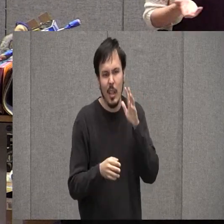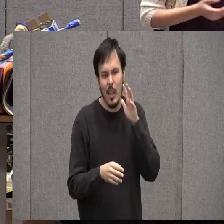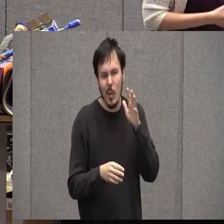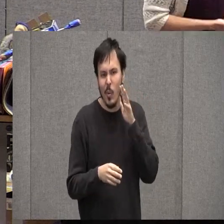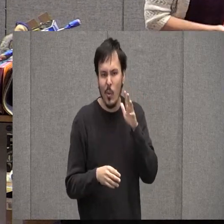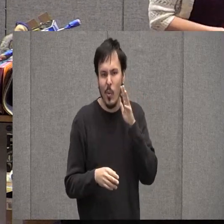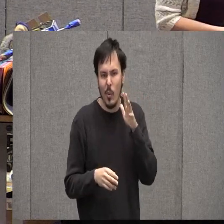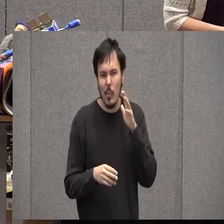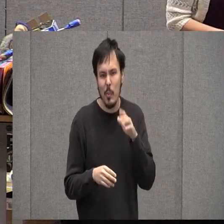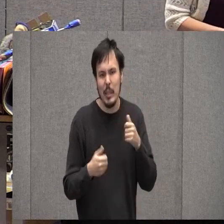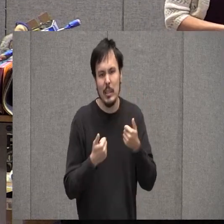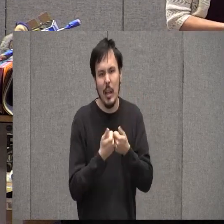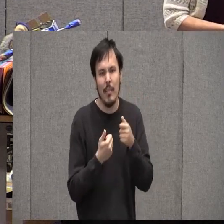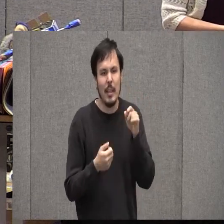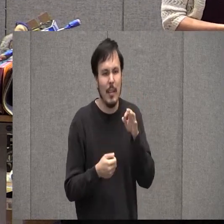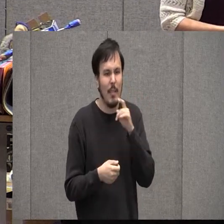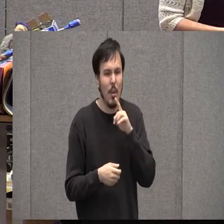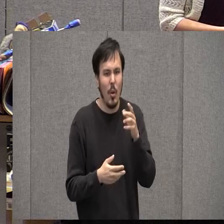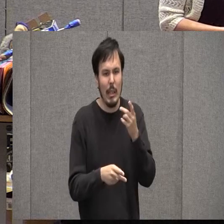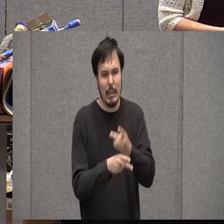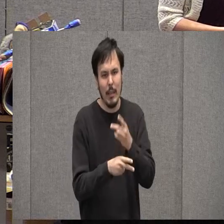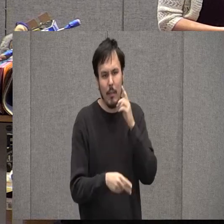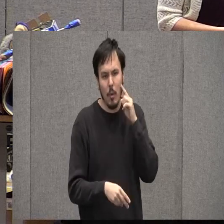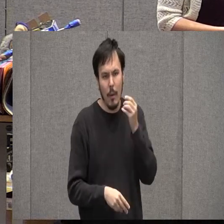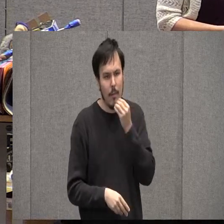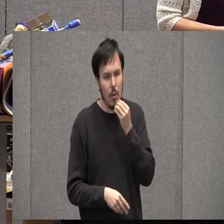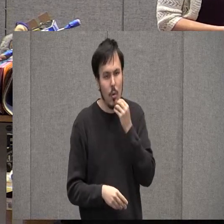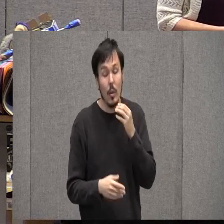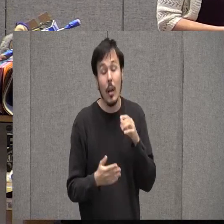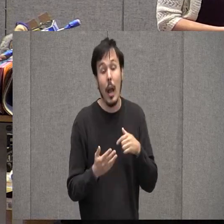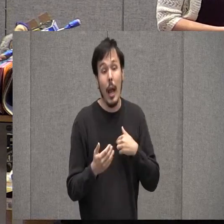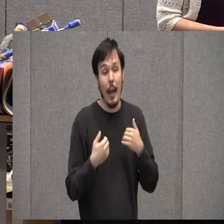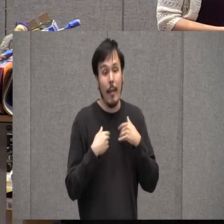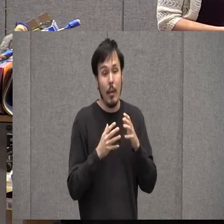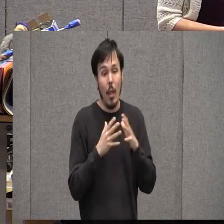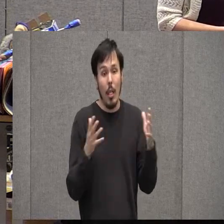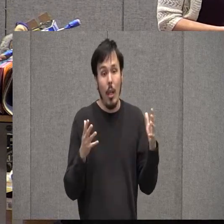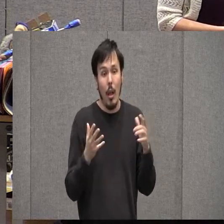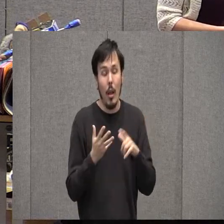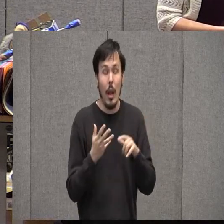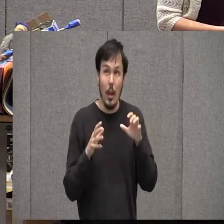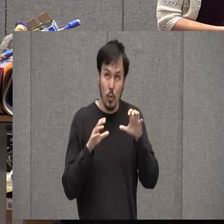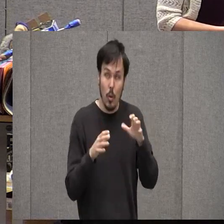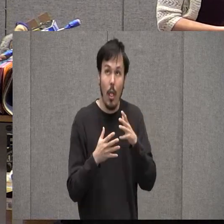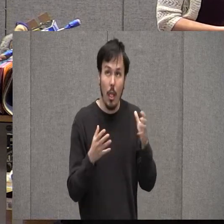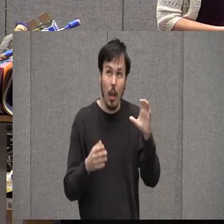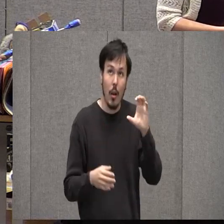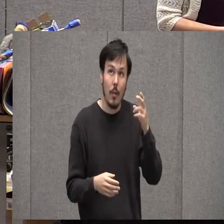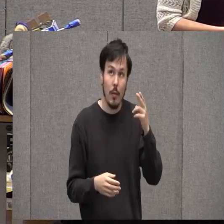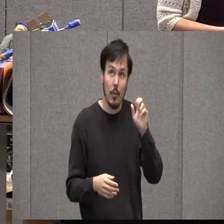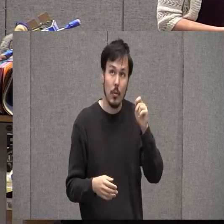So something that I have a lot of, 'cause I do the chalk painting a lot in my backyard,